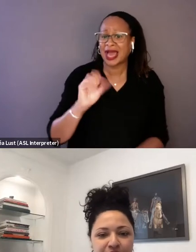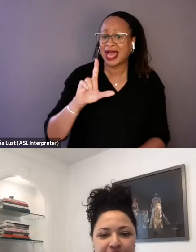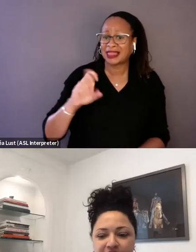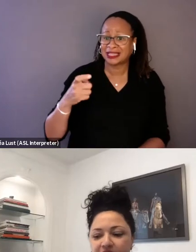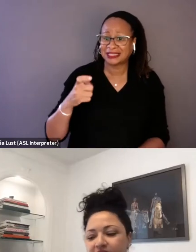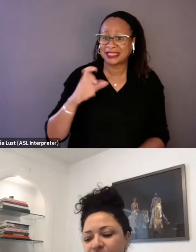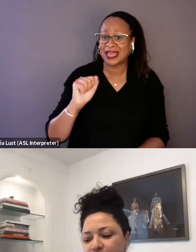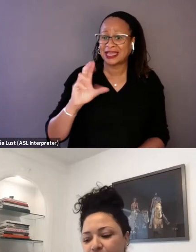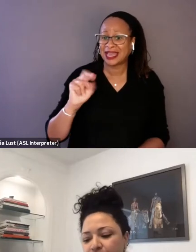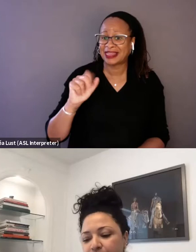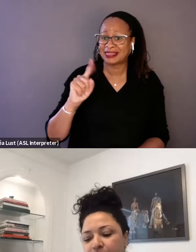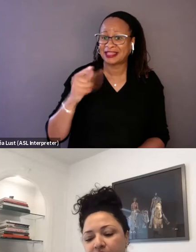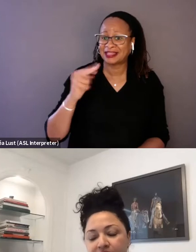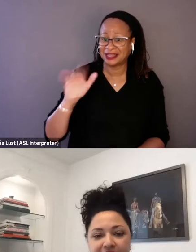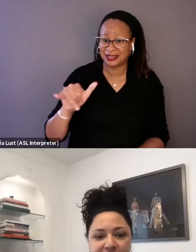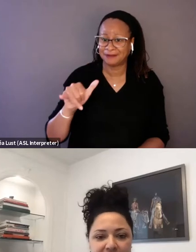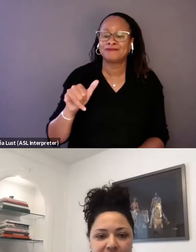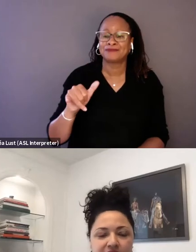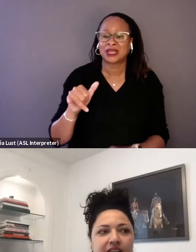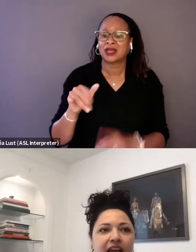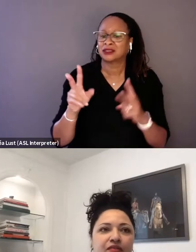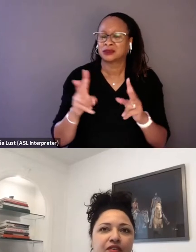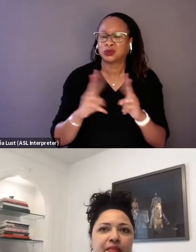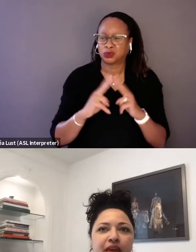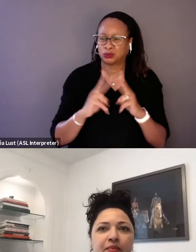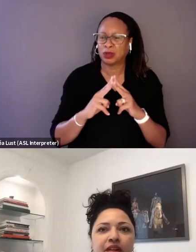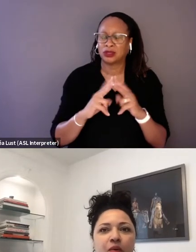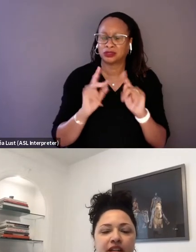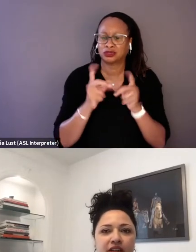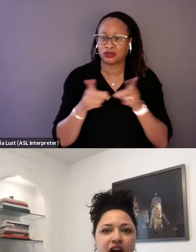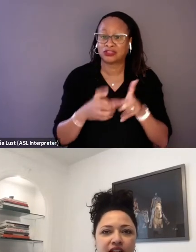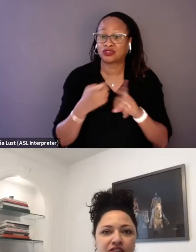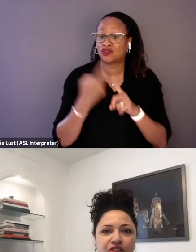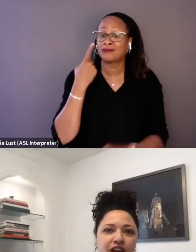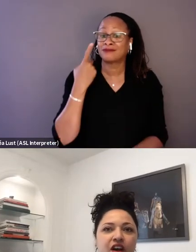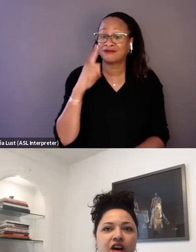directing a duo from the 1980s. And for them, they really wanted to concentrate